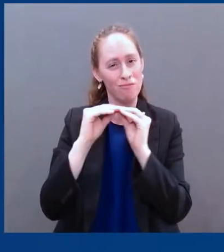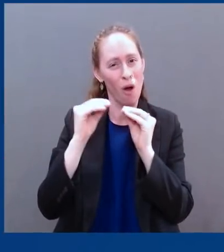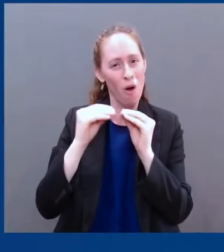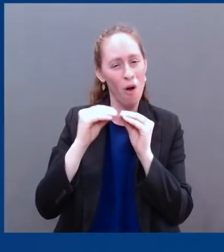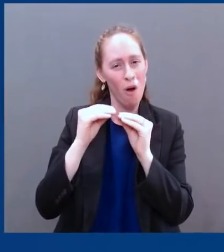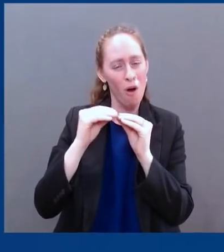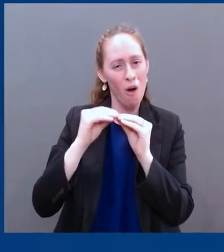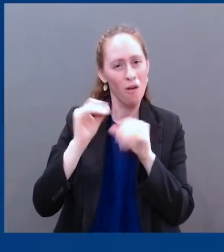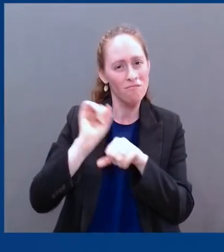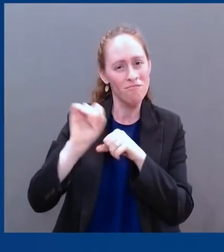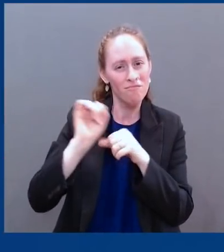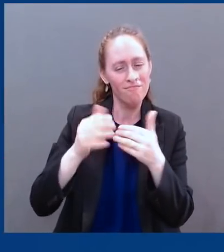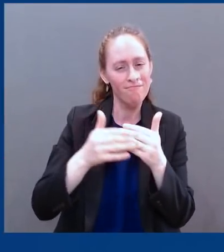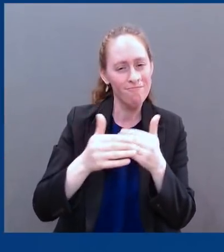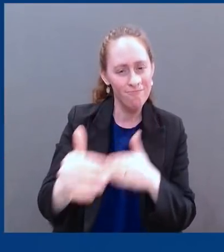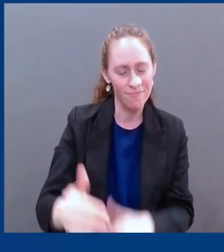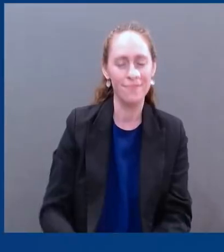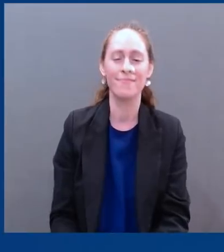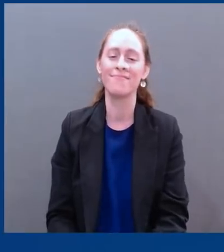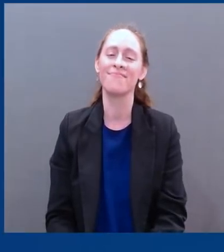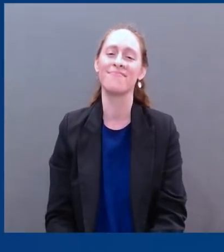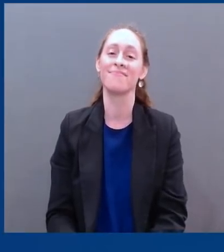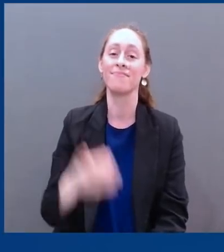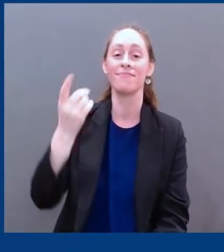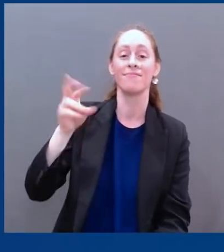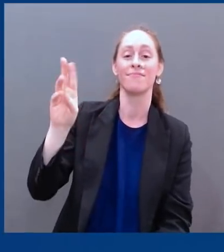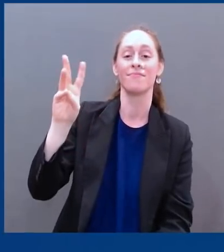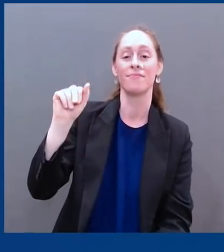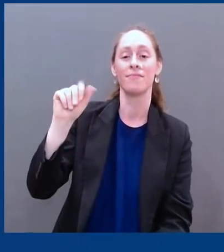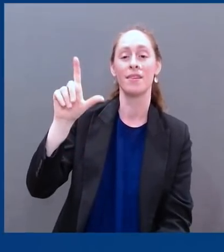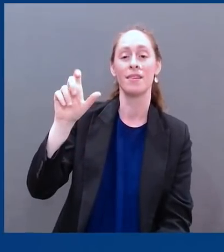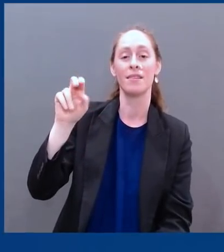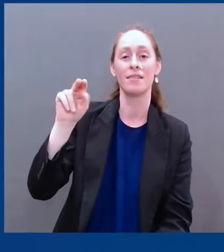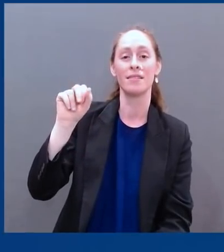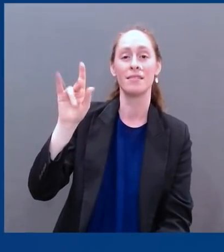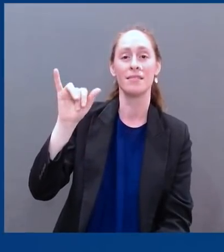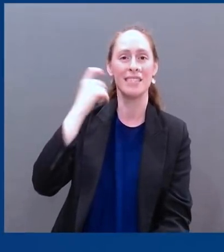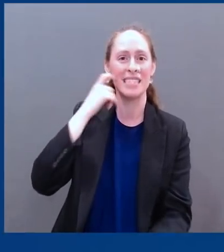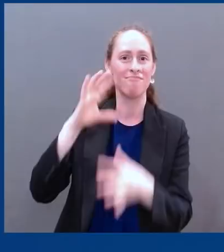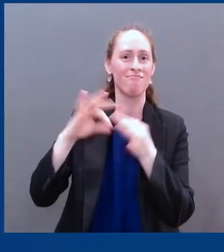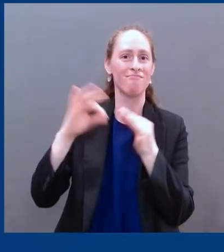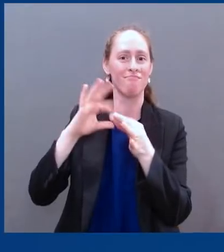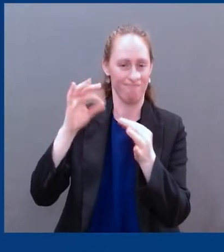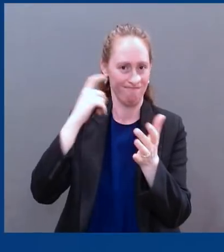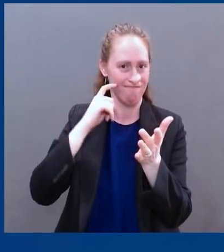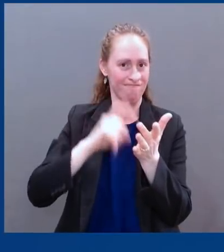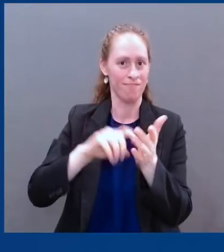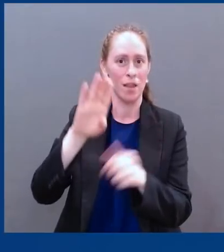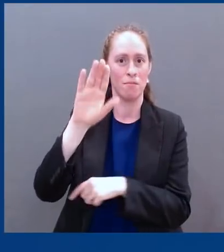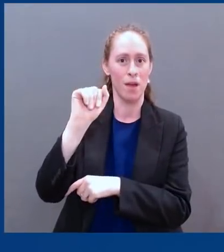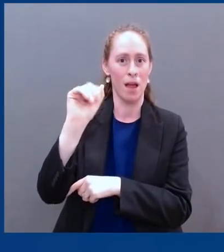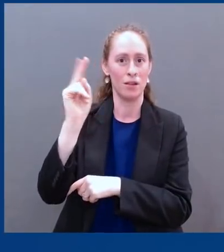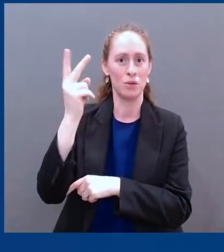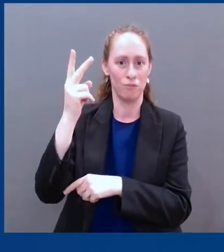we're seeing BA.2 rise in Europe and in other parts of the world. And we know cases will fluctuate here at home.